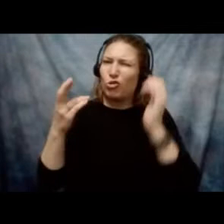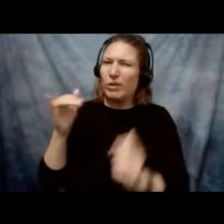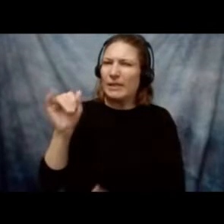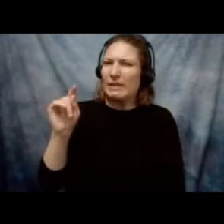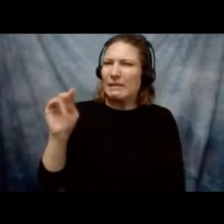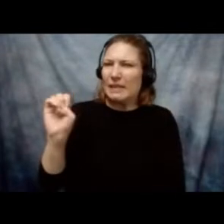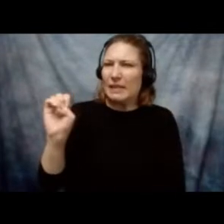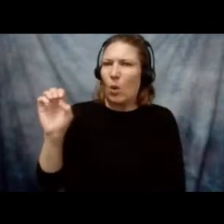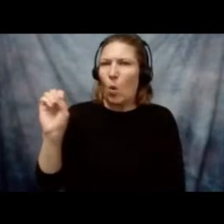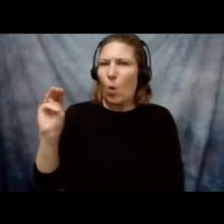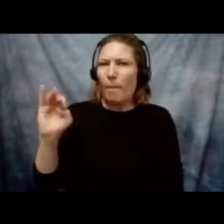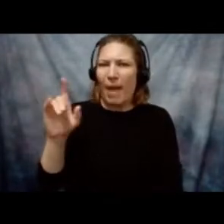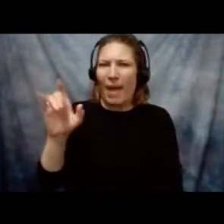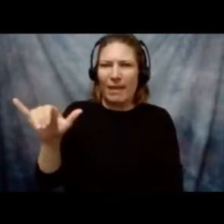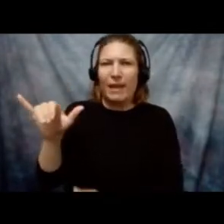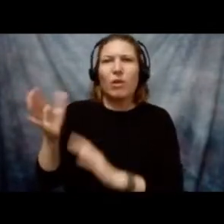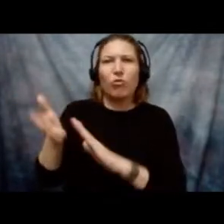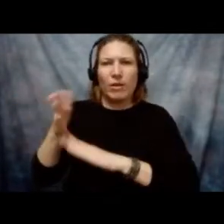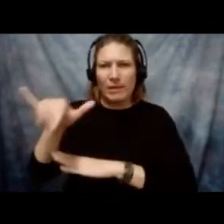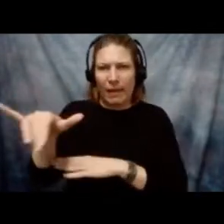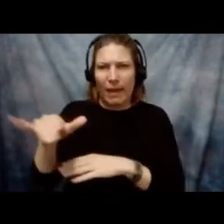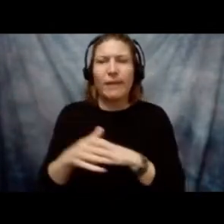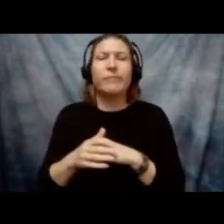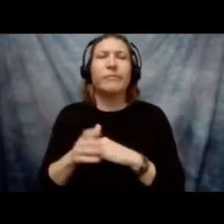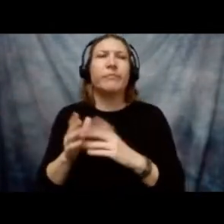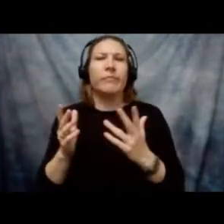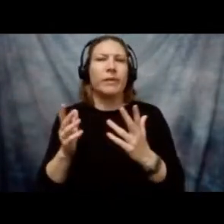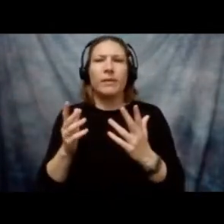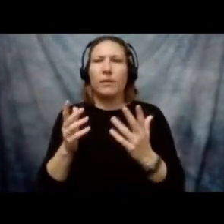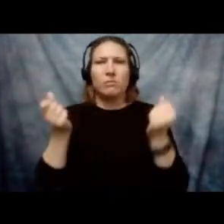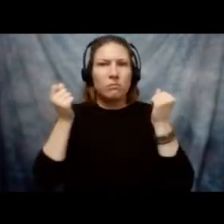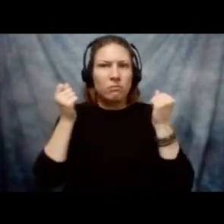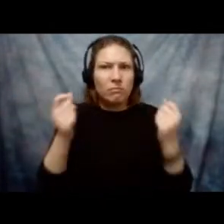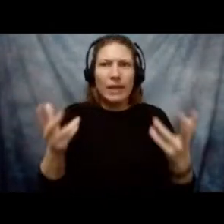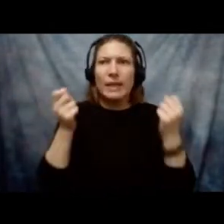you know a ton more books and websites that are available now to us than were five or ten years